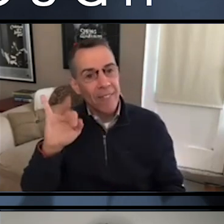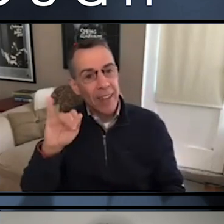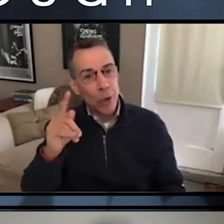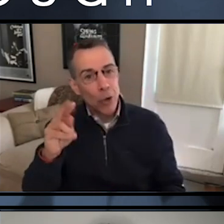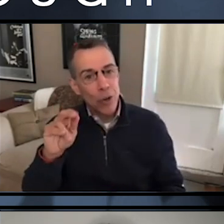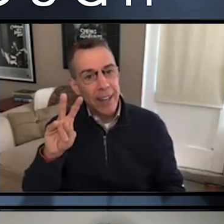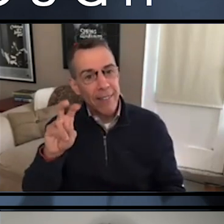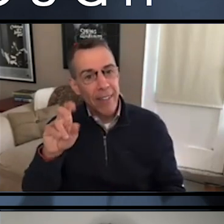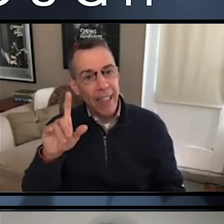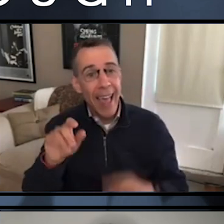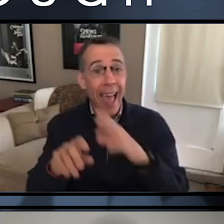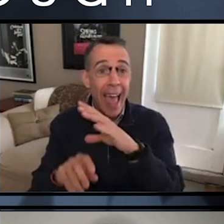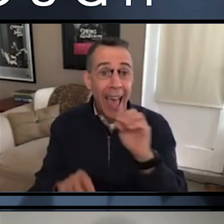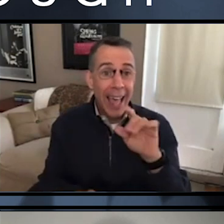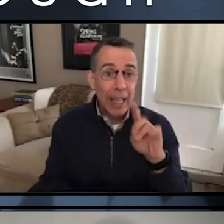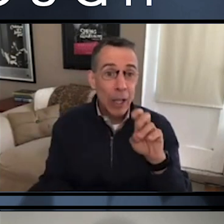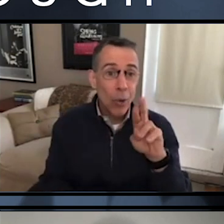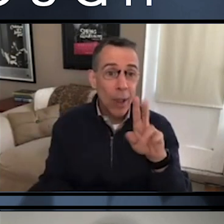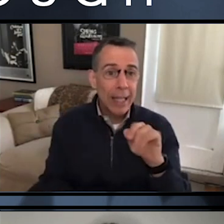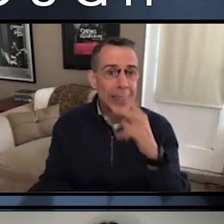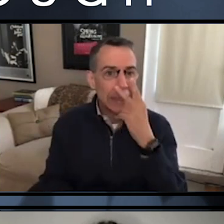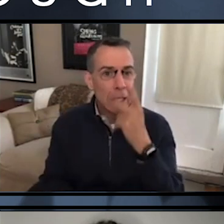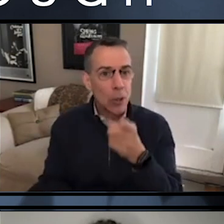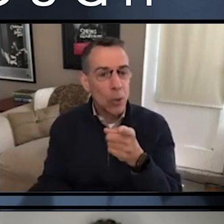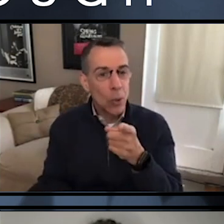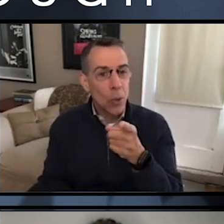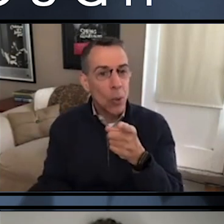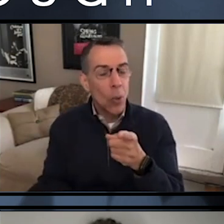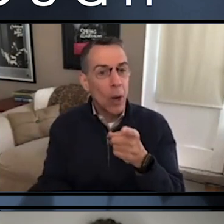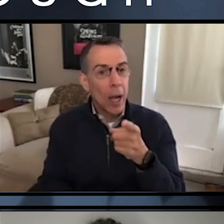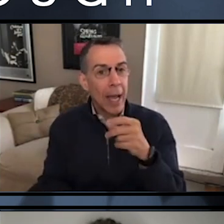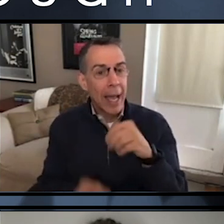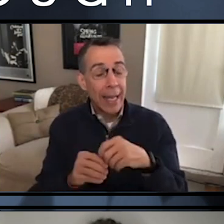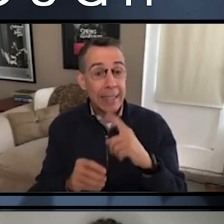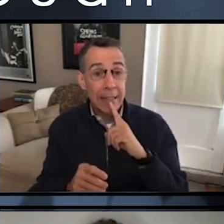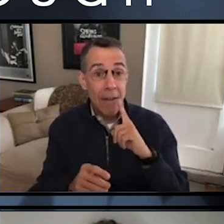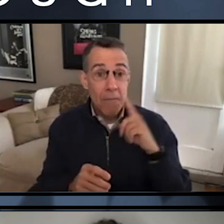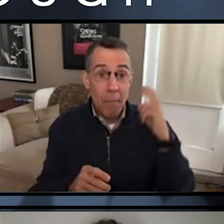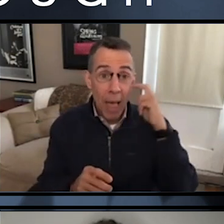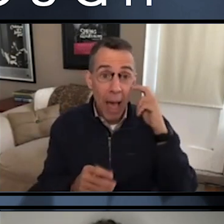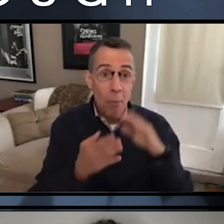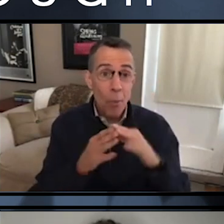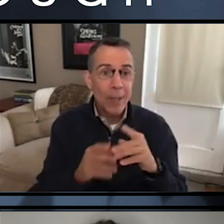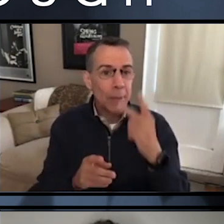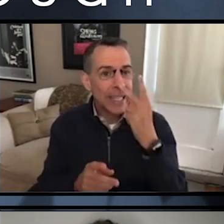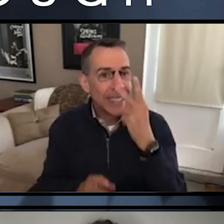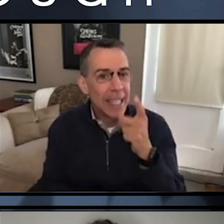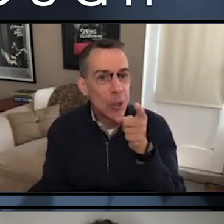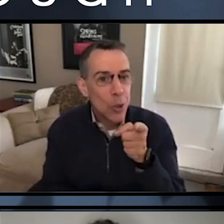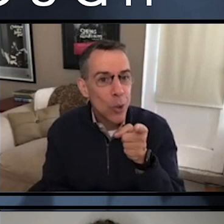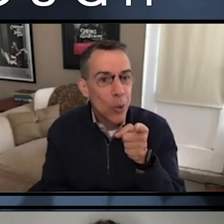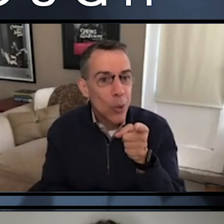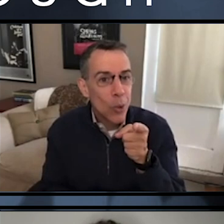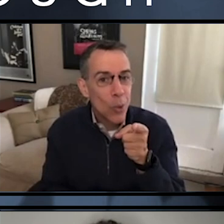see through the idea that he is in the DeafBlind community, but he sees you. He can feel you.